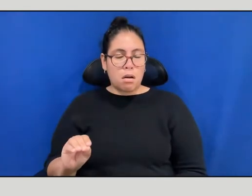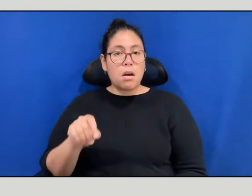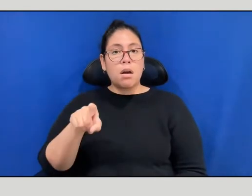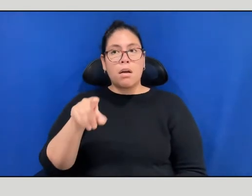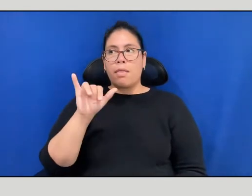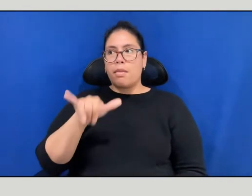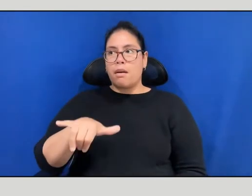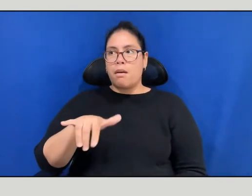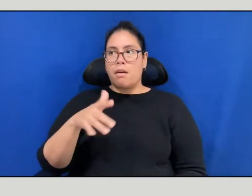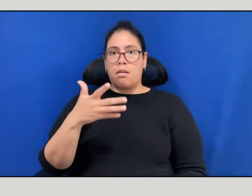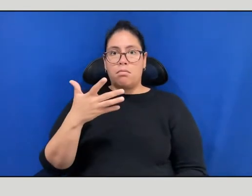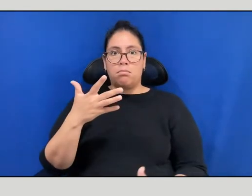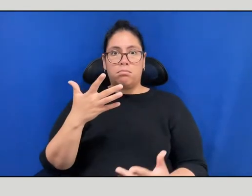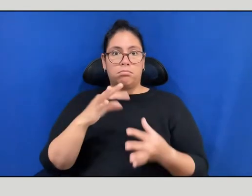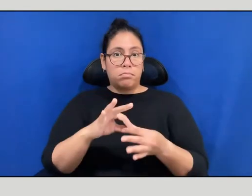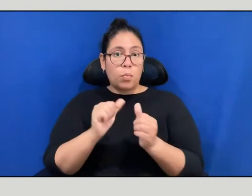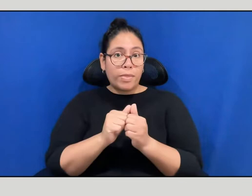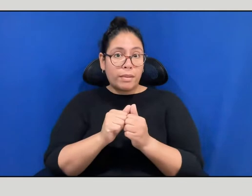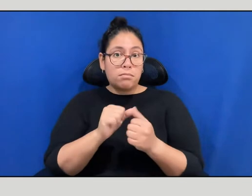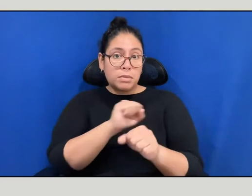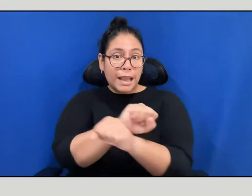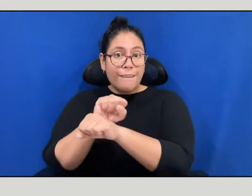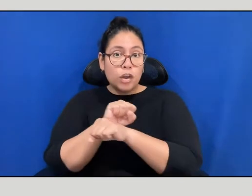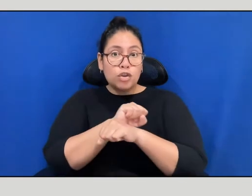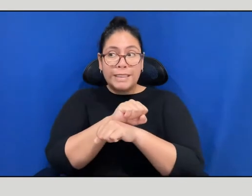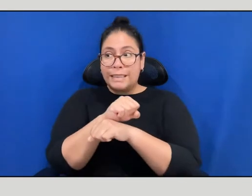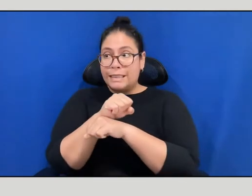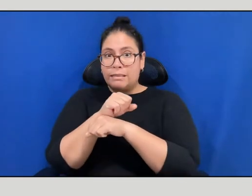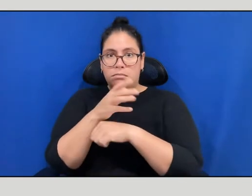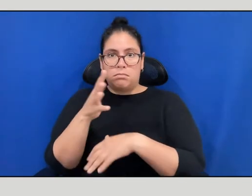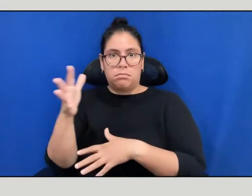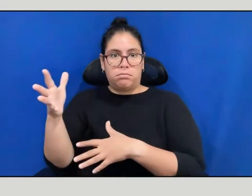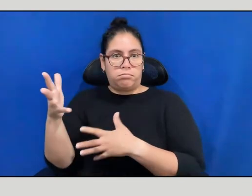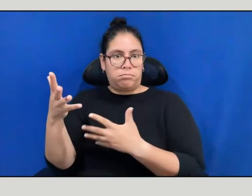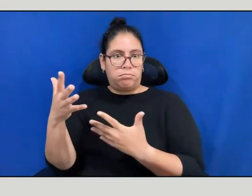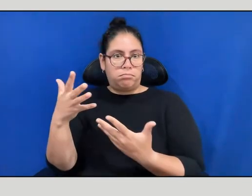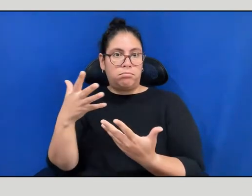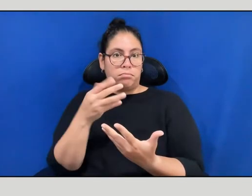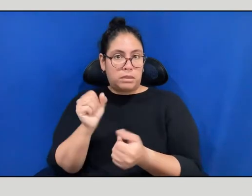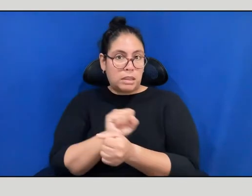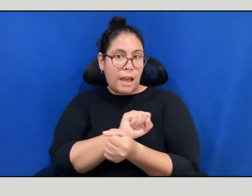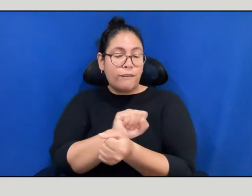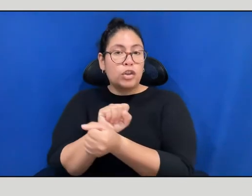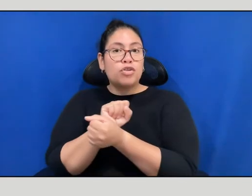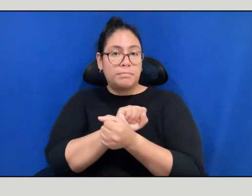and that is still somehow affecting us, affecting, I mean that it's present, right?